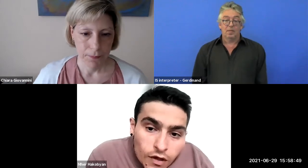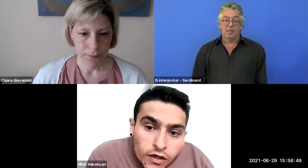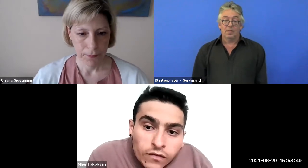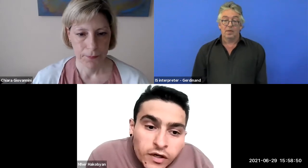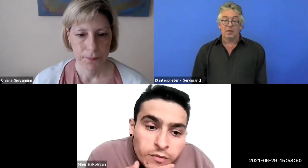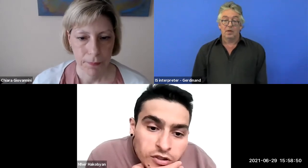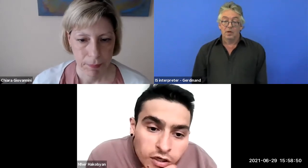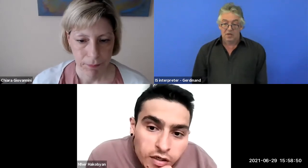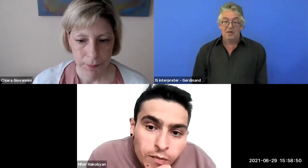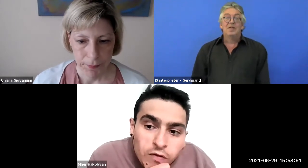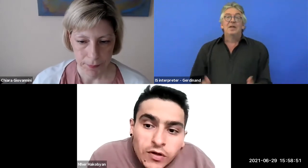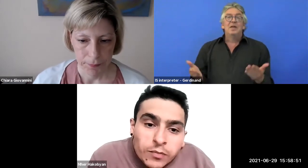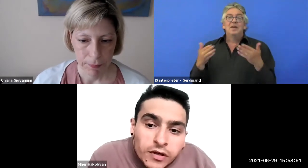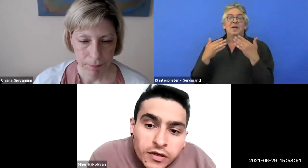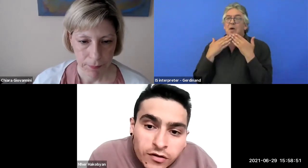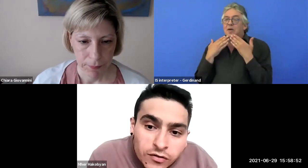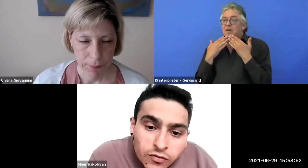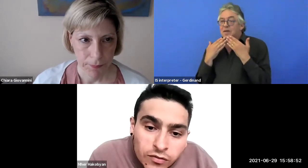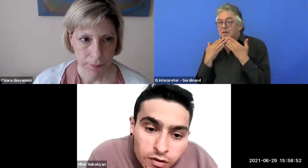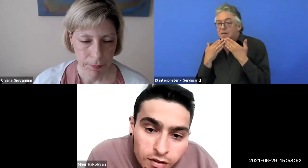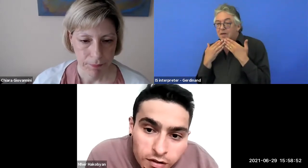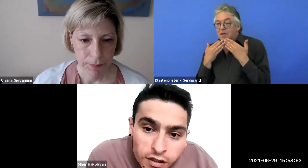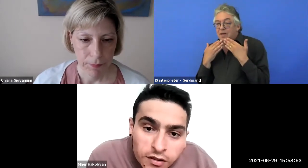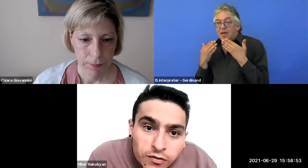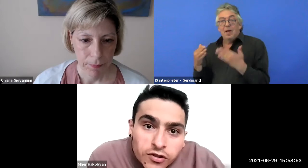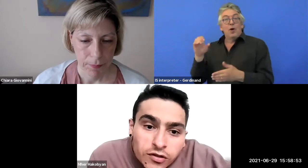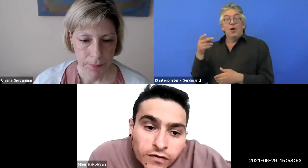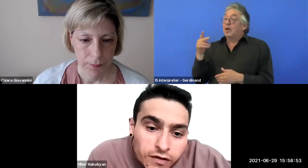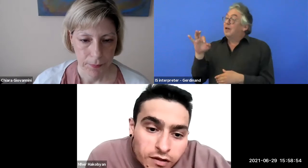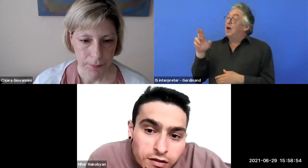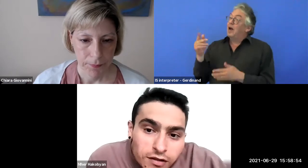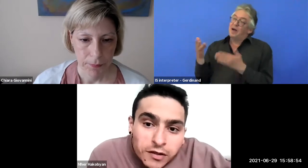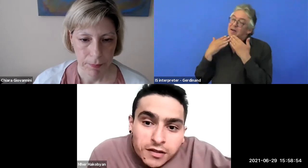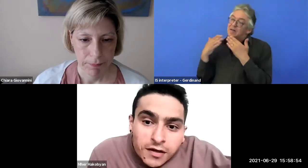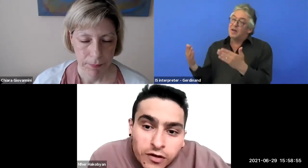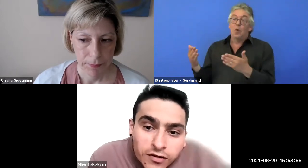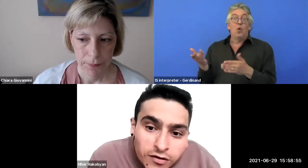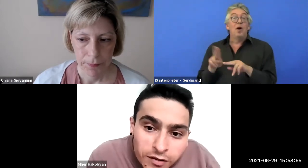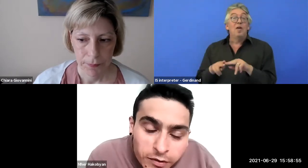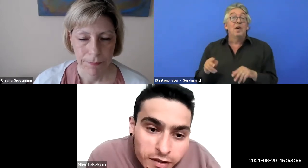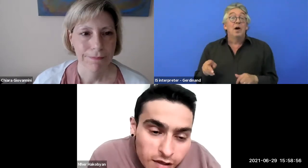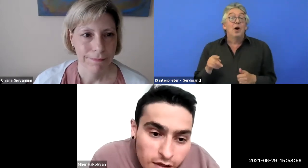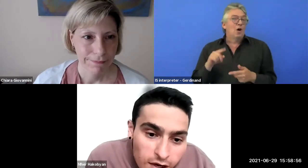Thank you very much. I am also happy to take this question later on because I worked on it a bit